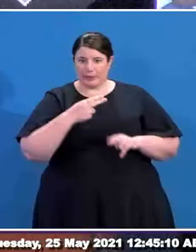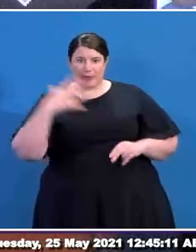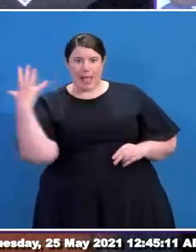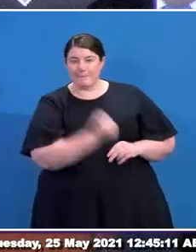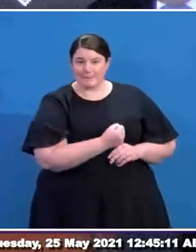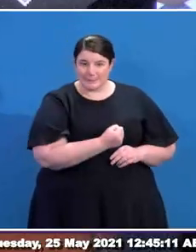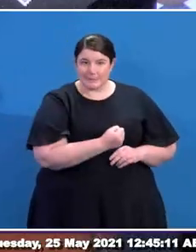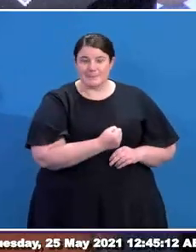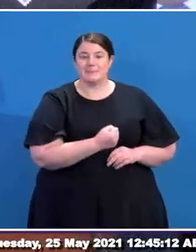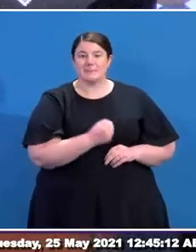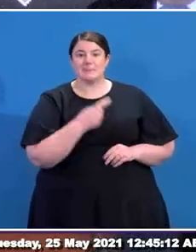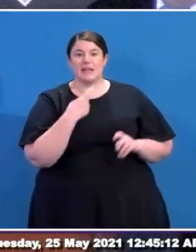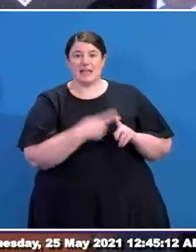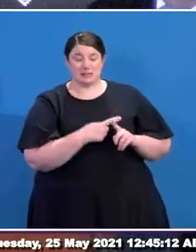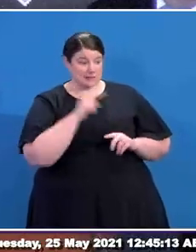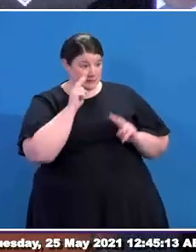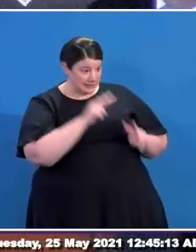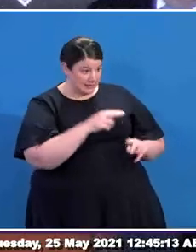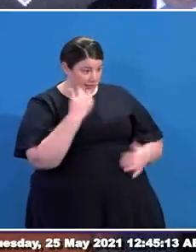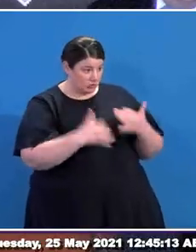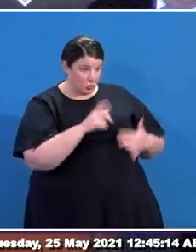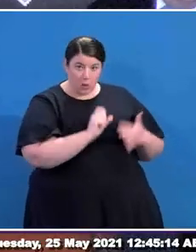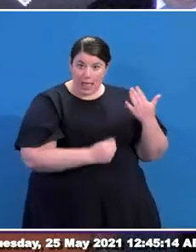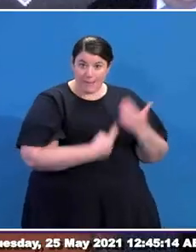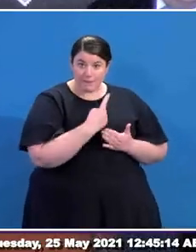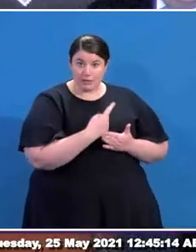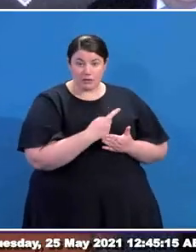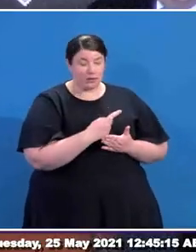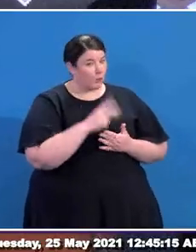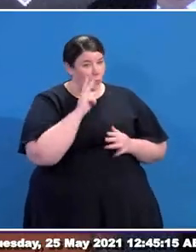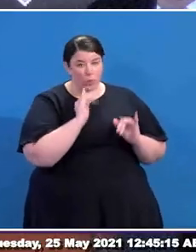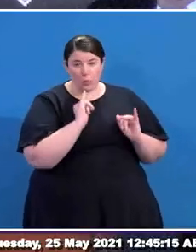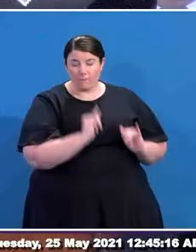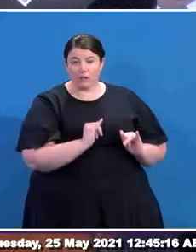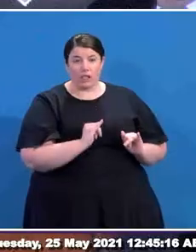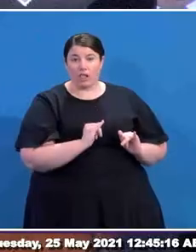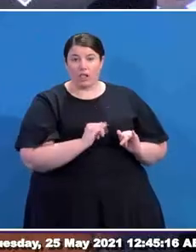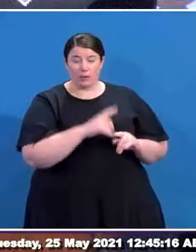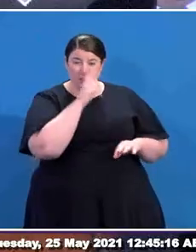And you could see Carl's injury. It looked terrible, it was still bleeding.